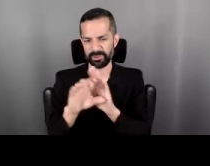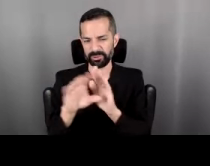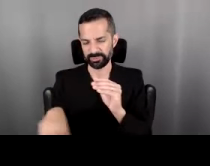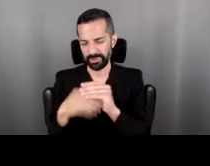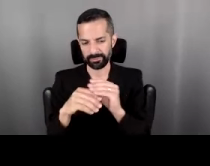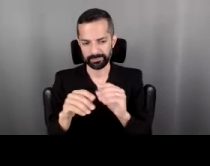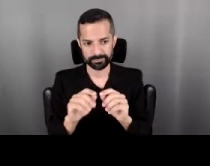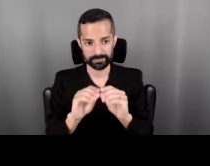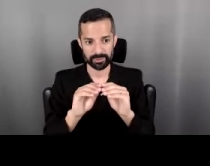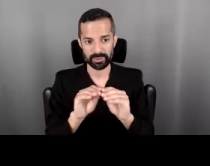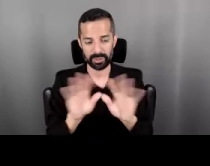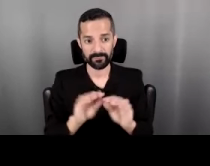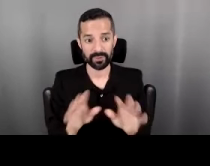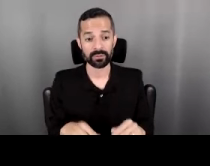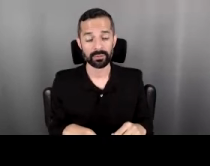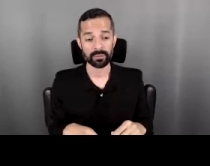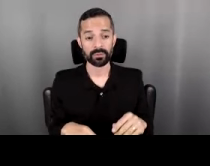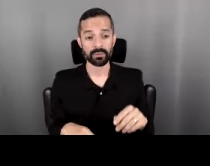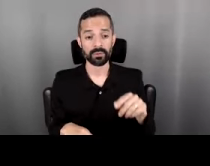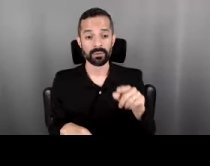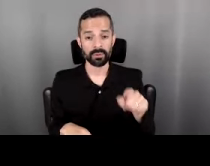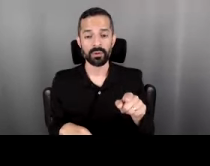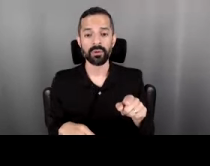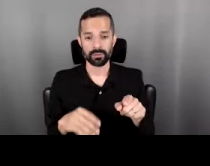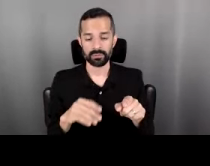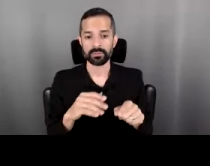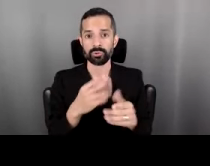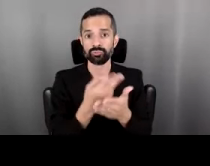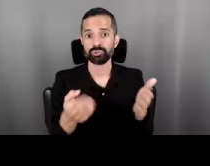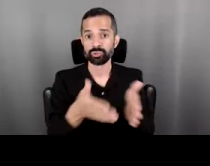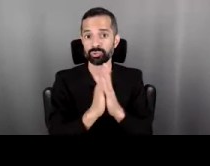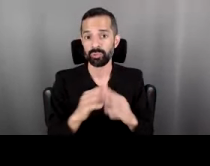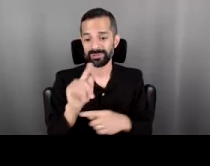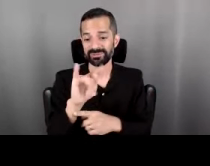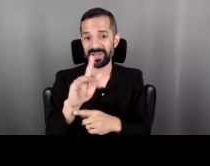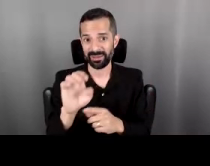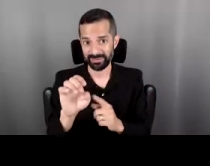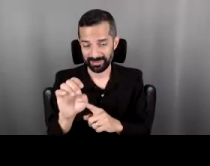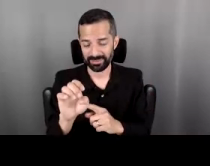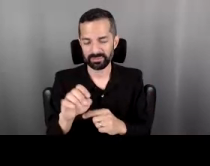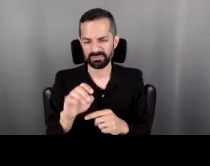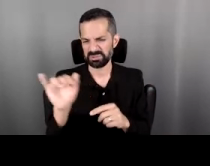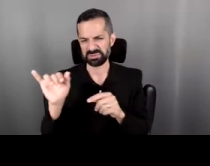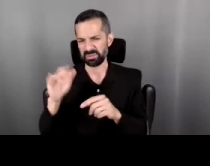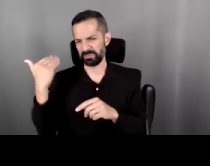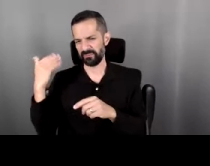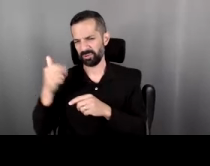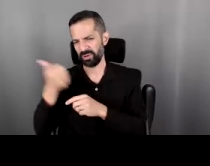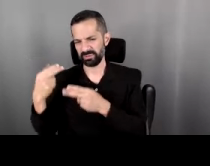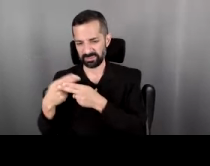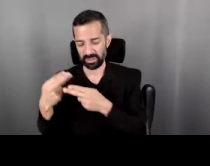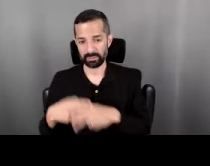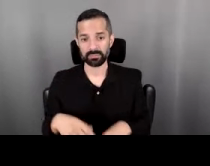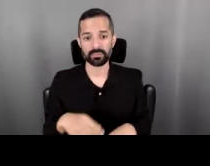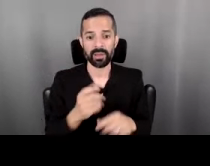submitting, resource request title as we featured in the previous slide. Related annual unit goal, mission, vision,